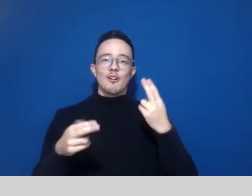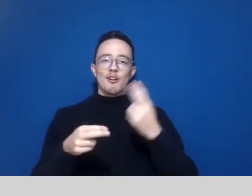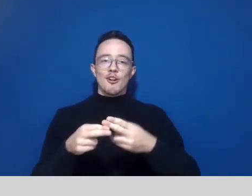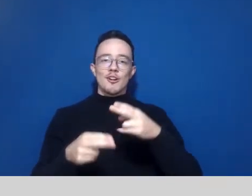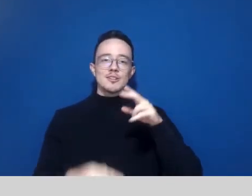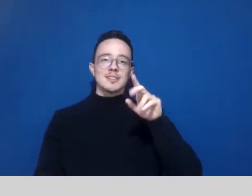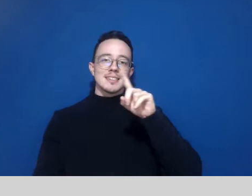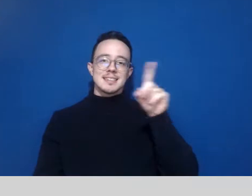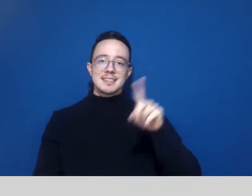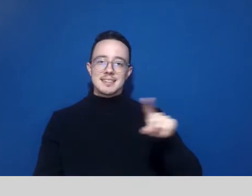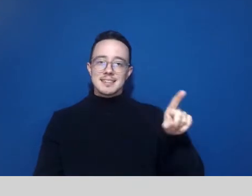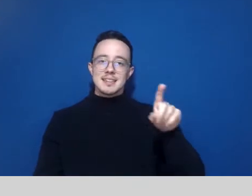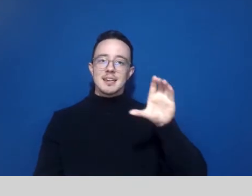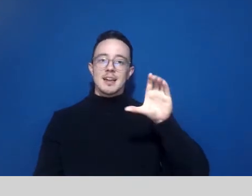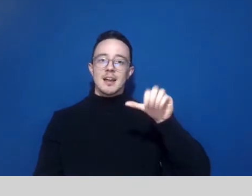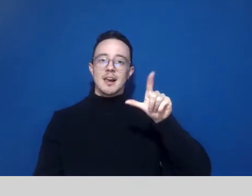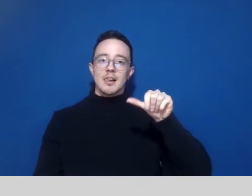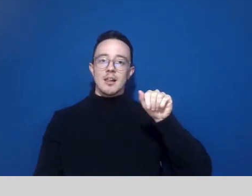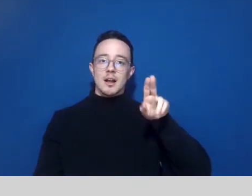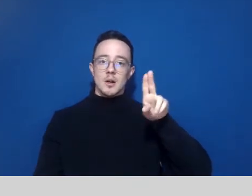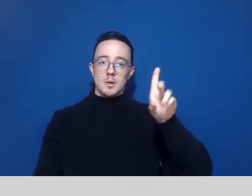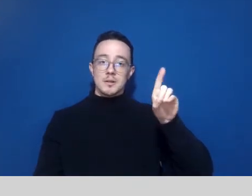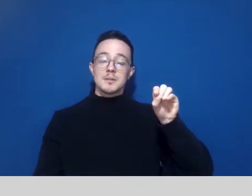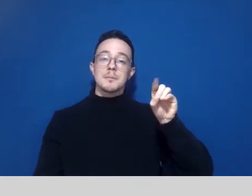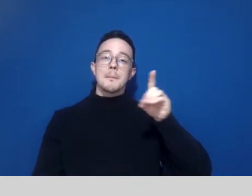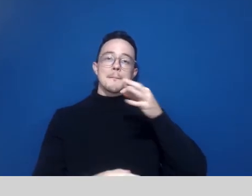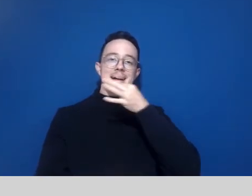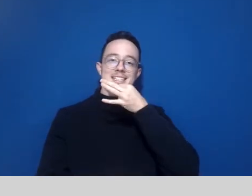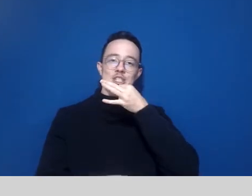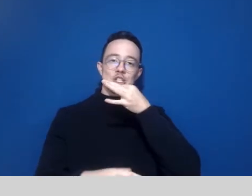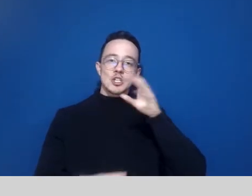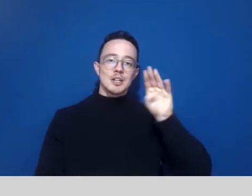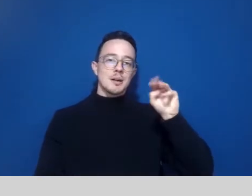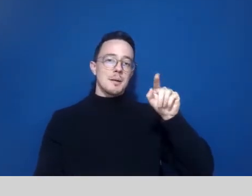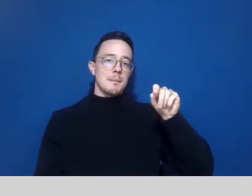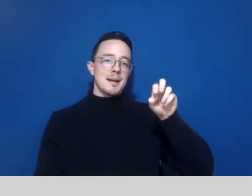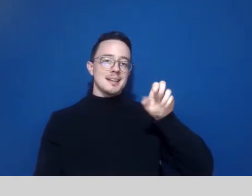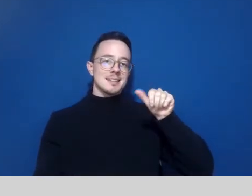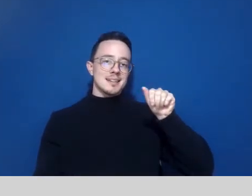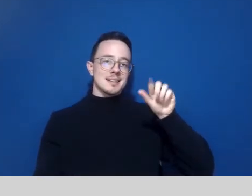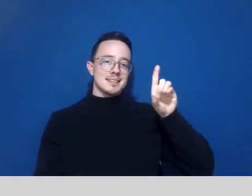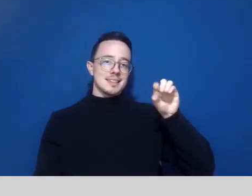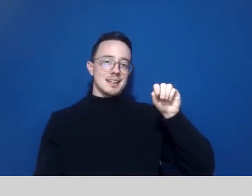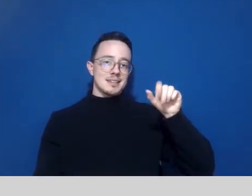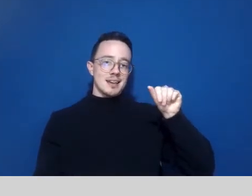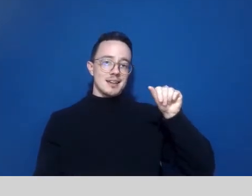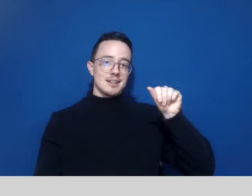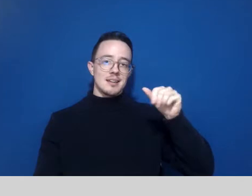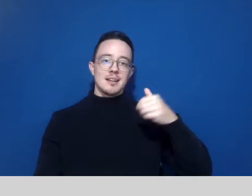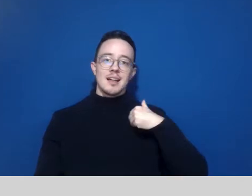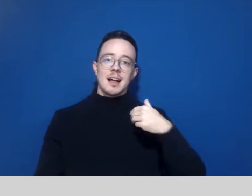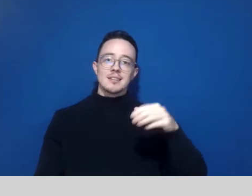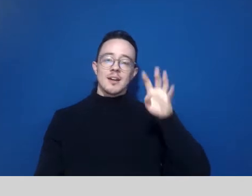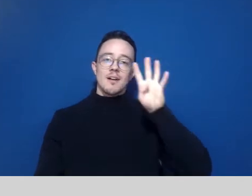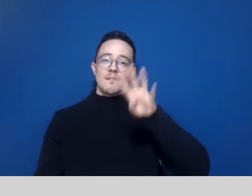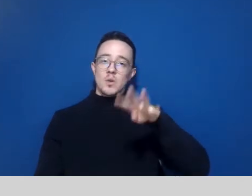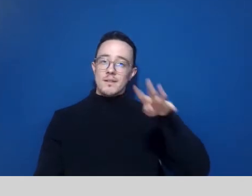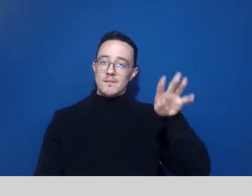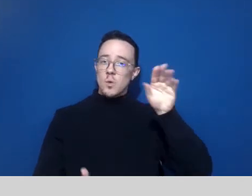It's called the Z Cloud Master Media Meta Data. It has 44,000 rows in, and I happen to know I've taken about 44,000 photographs.